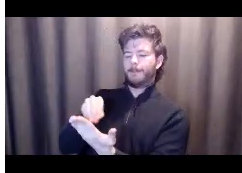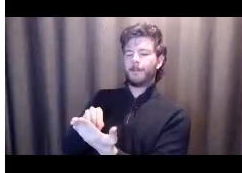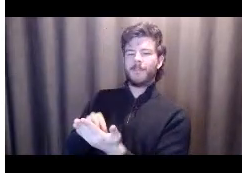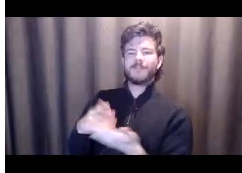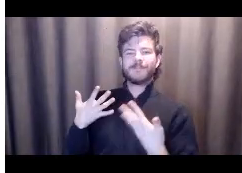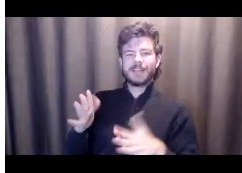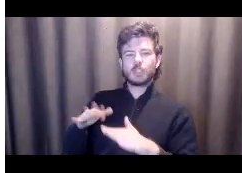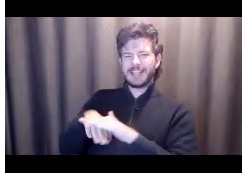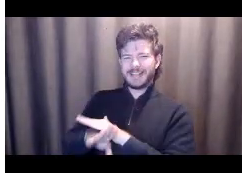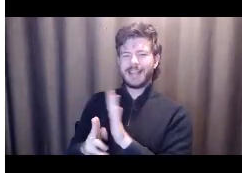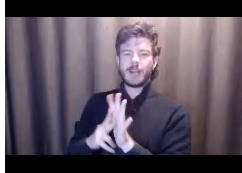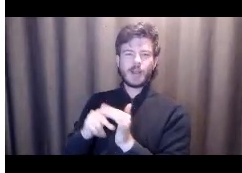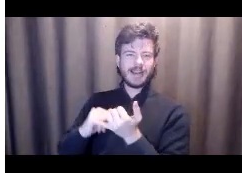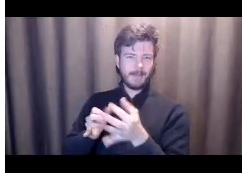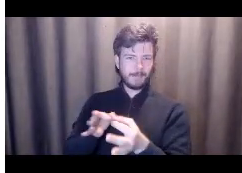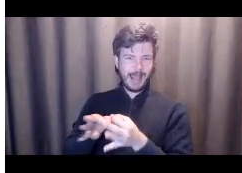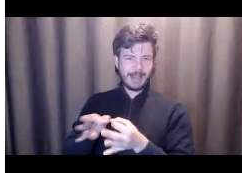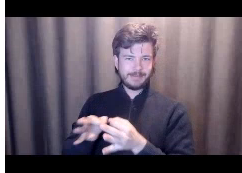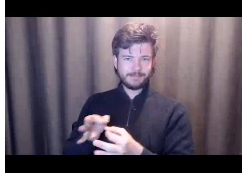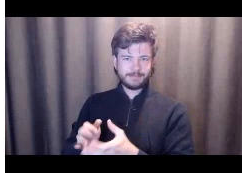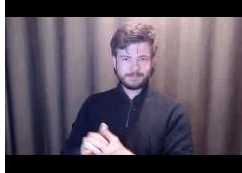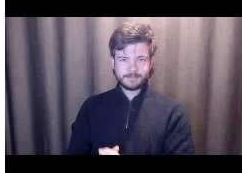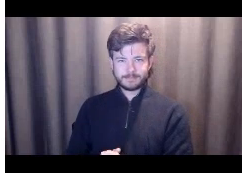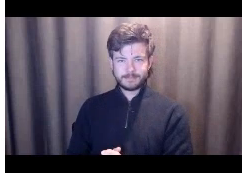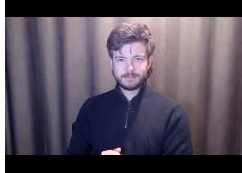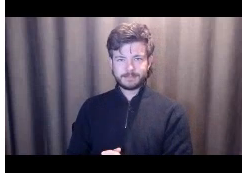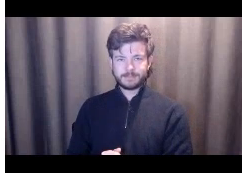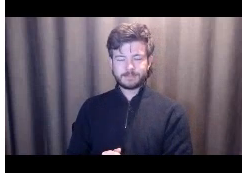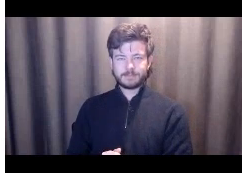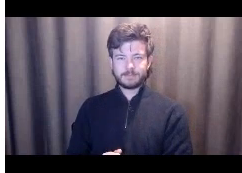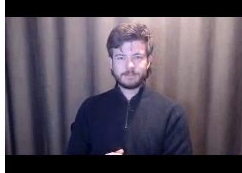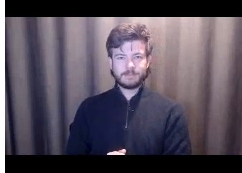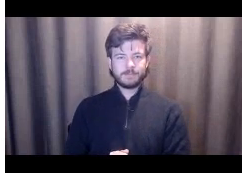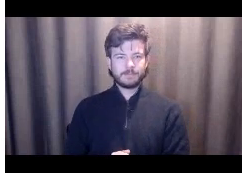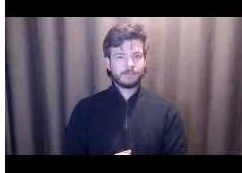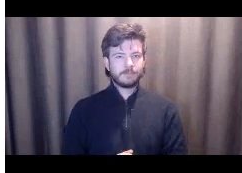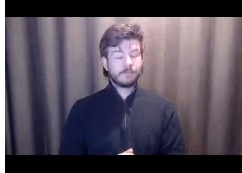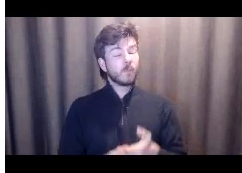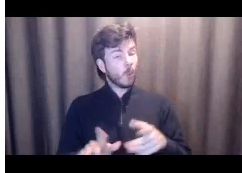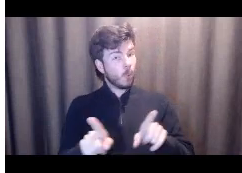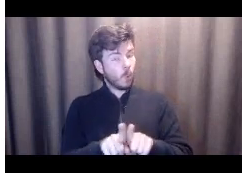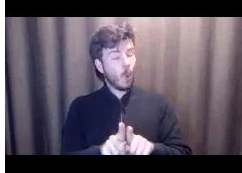Also, managing their funding. So the cost of NDIS supports